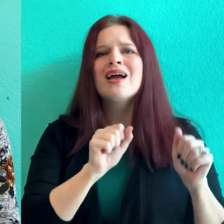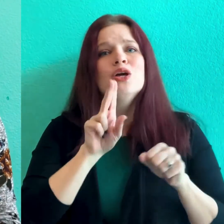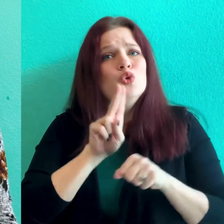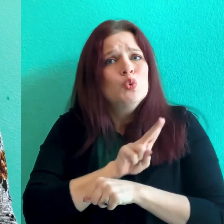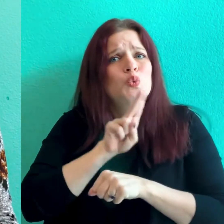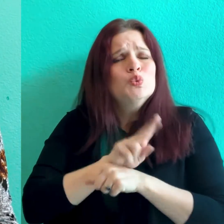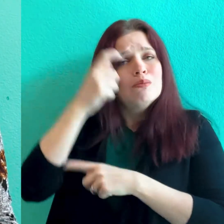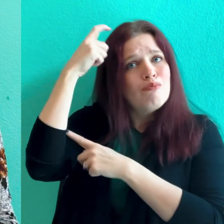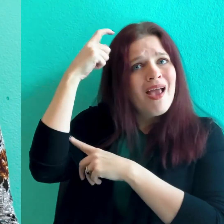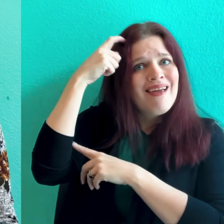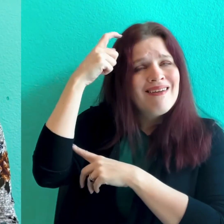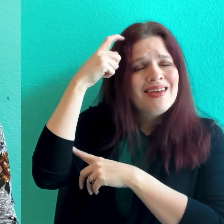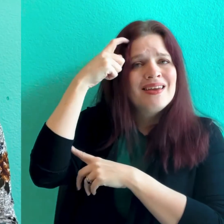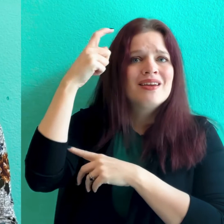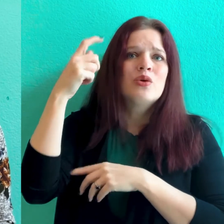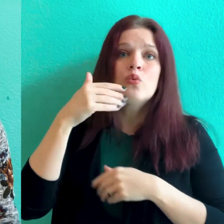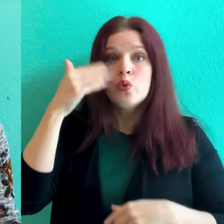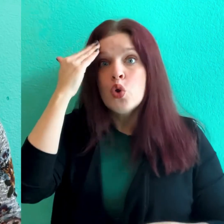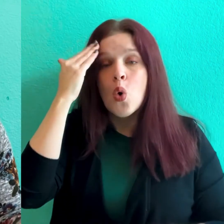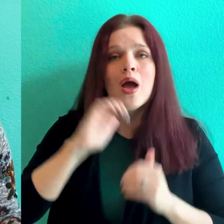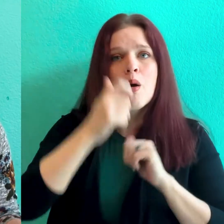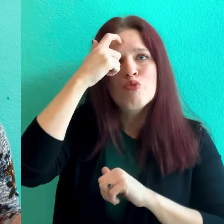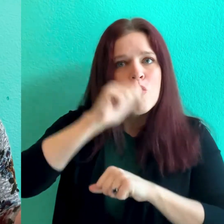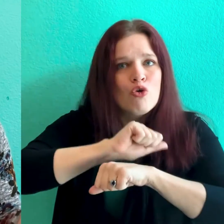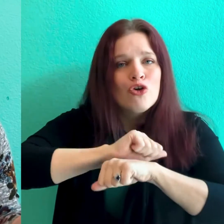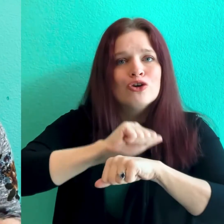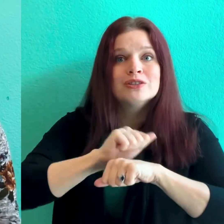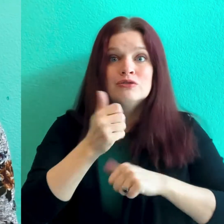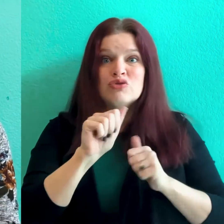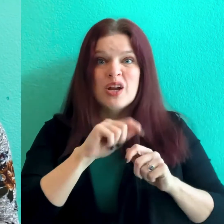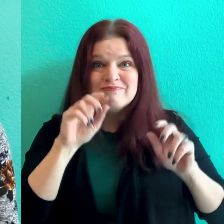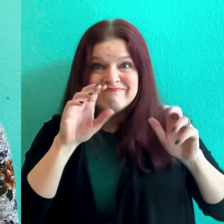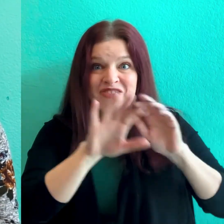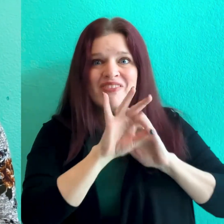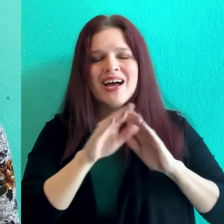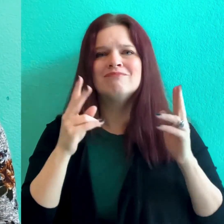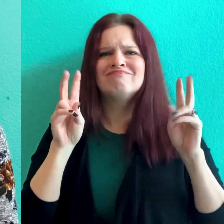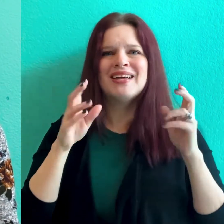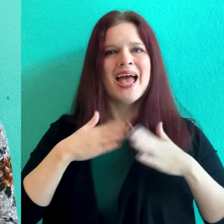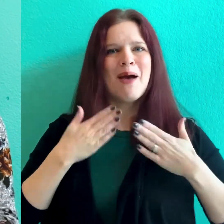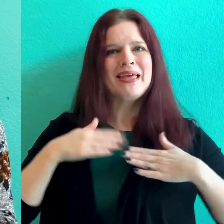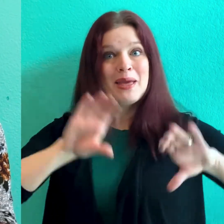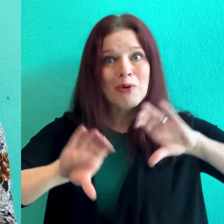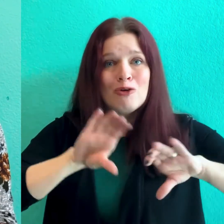What positive psychology is trying to say is that we can utilize this brain that we have to kind of tap into these happy chemicals.